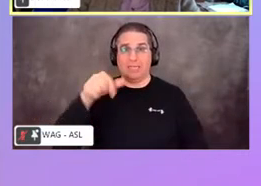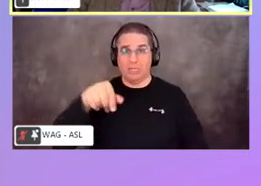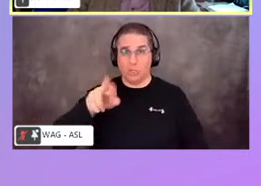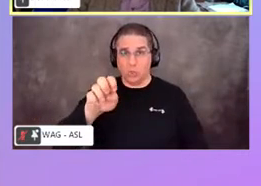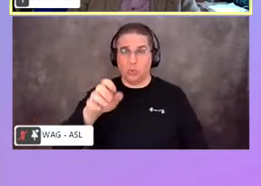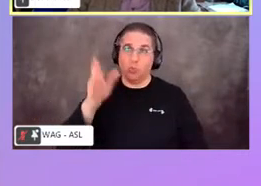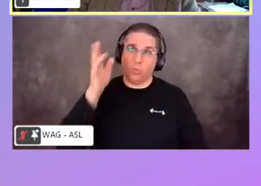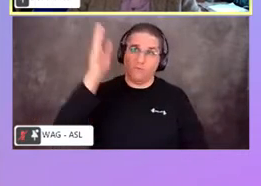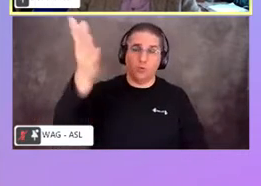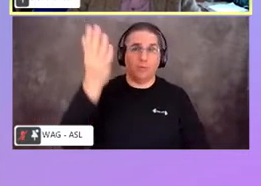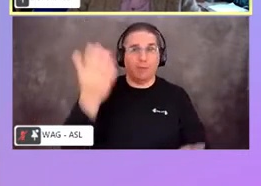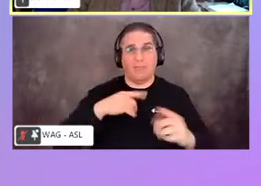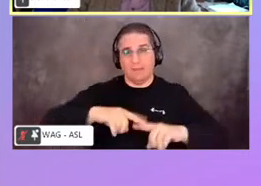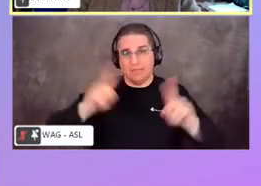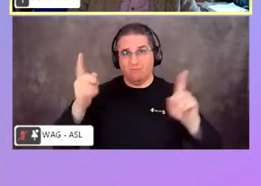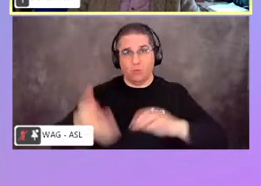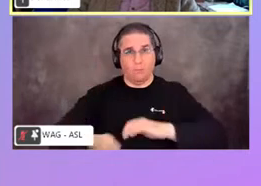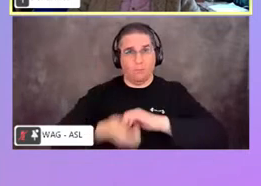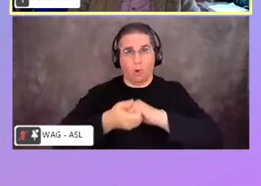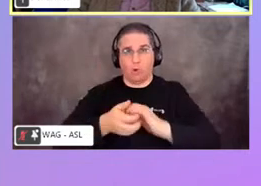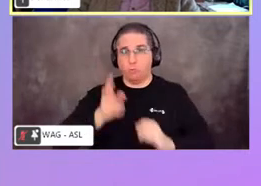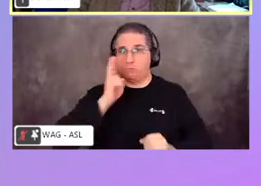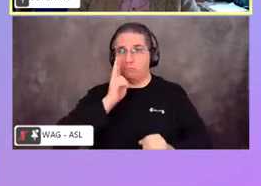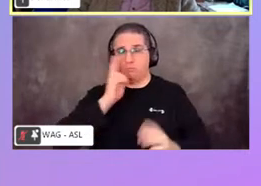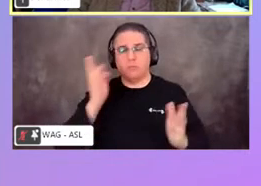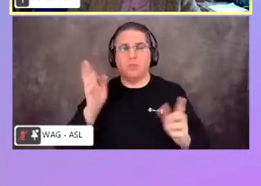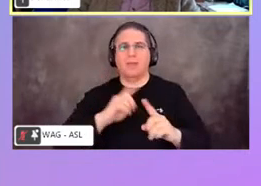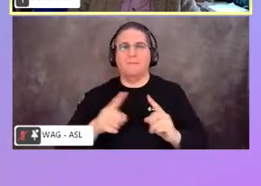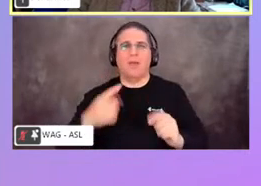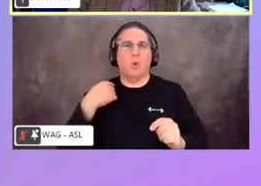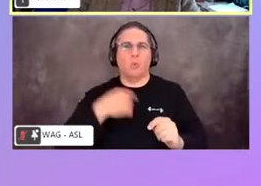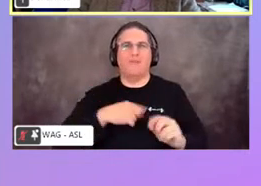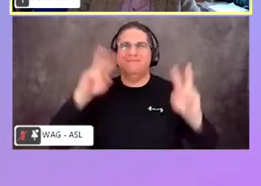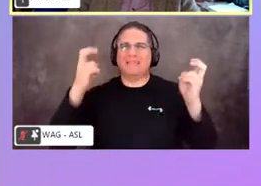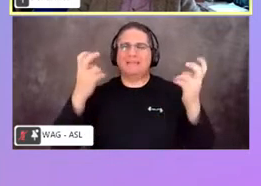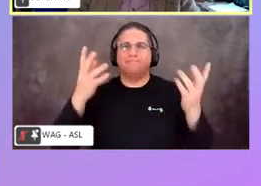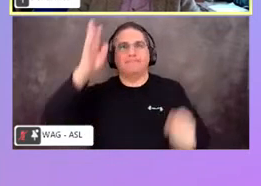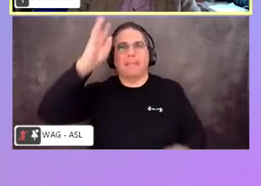suited for EU web accessibility monitoring. We have worked with our current